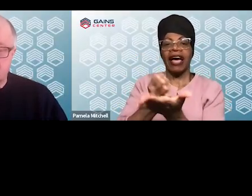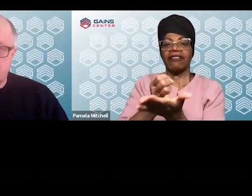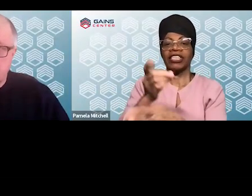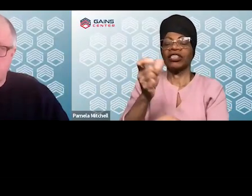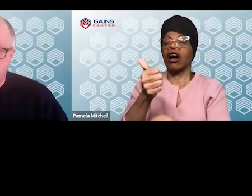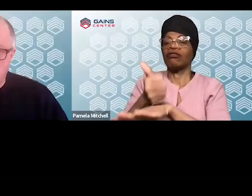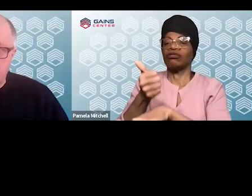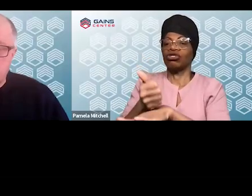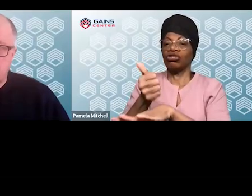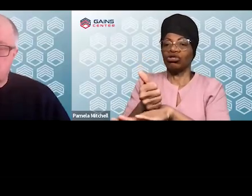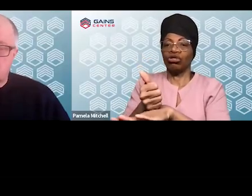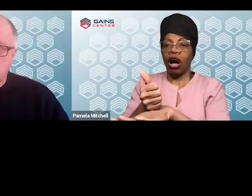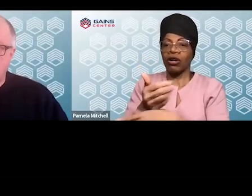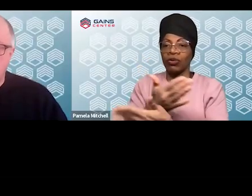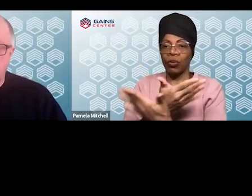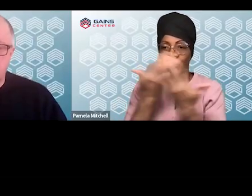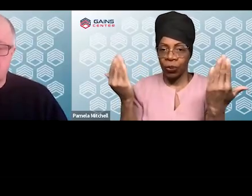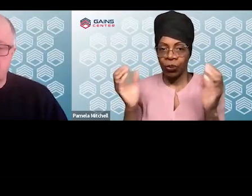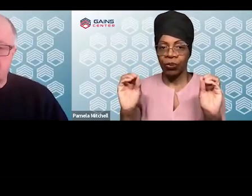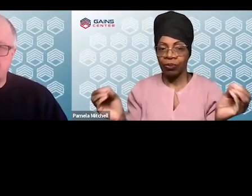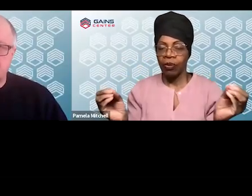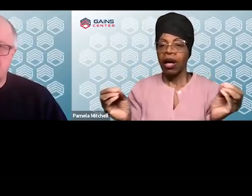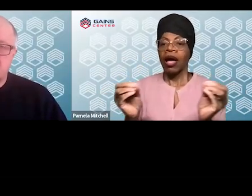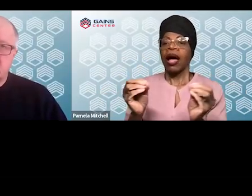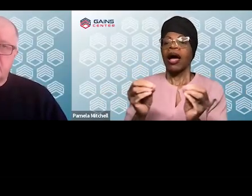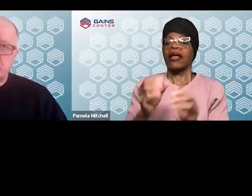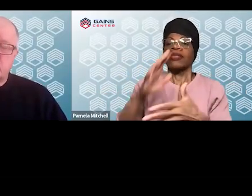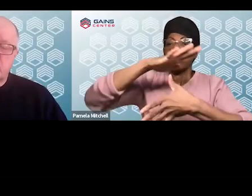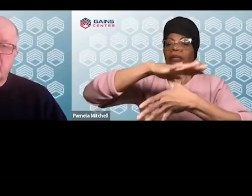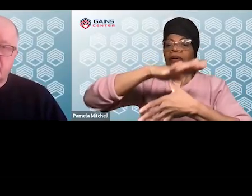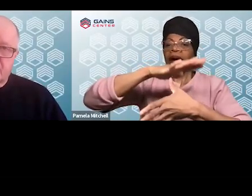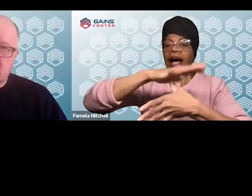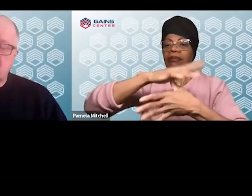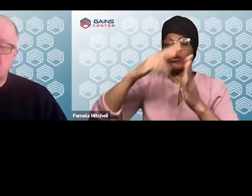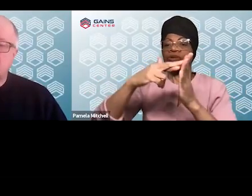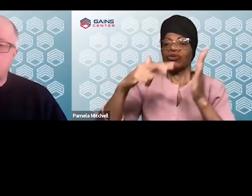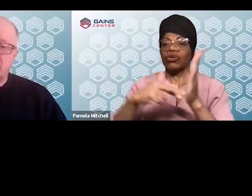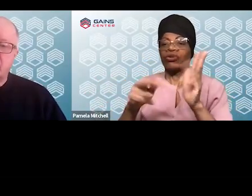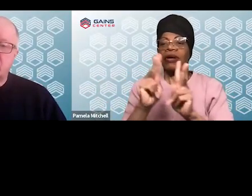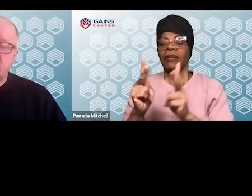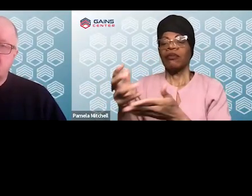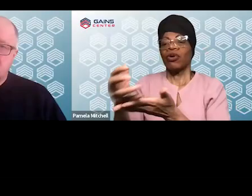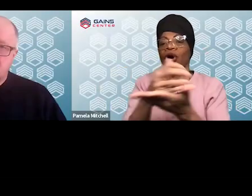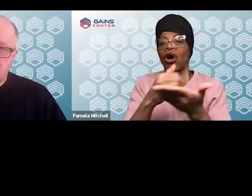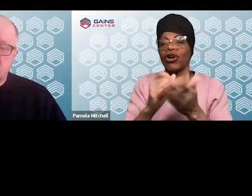That's the primary protocol we're gonna talk about is people earning gift cards for giving